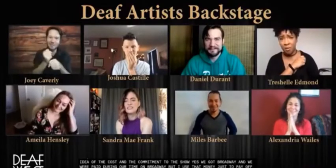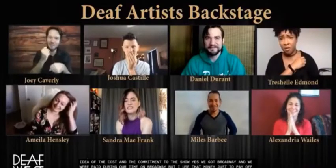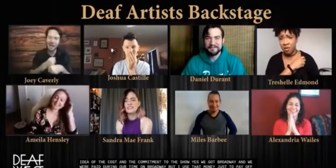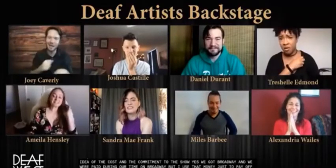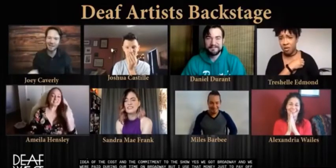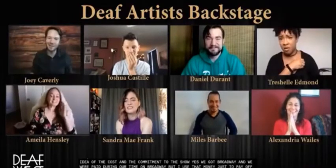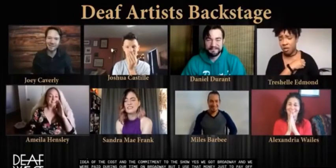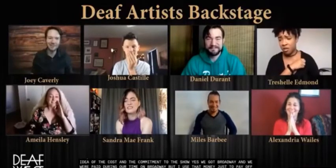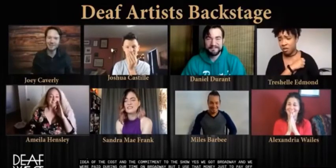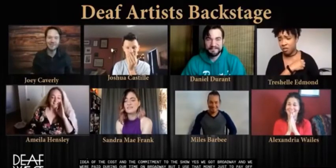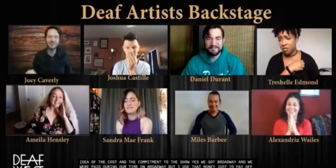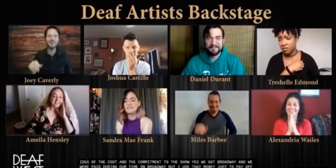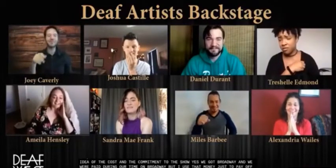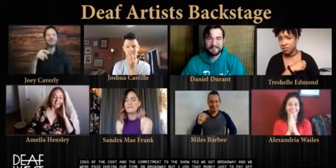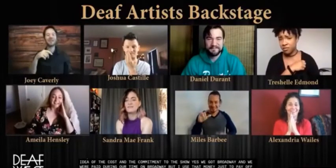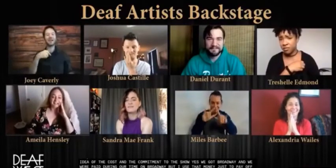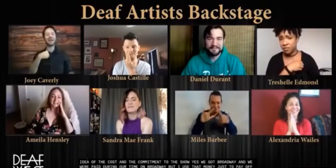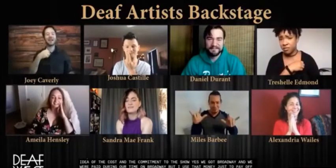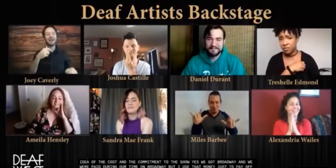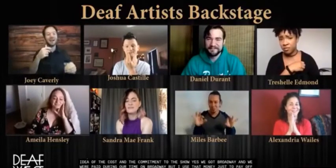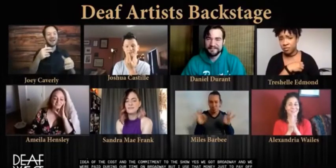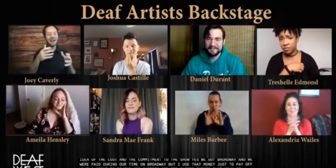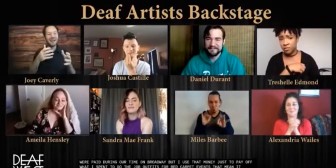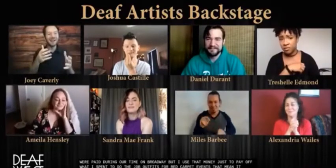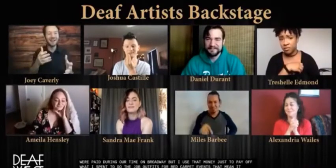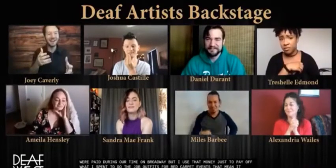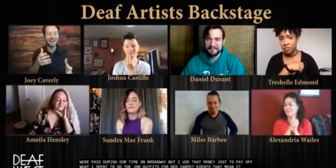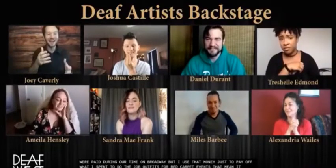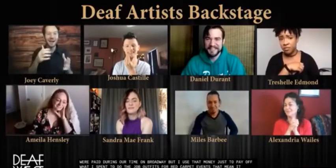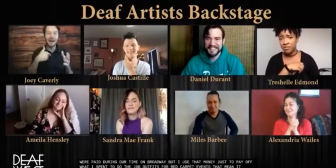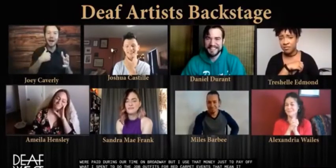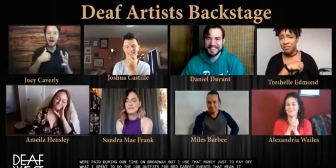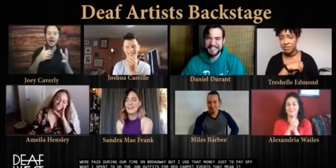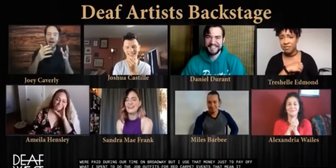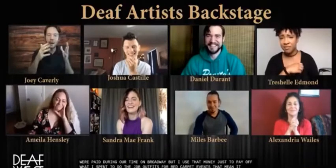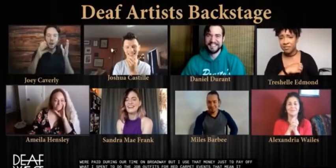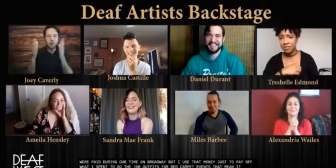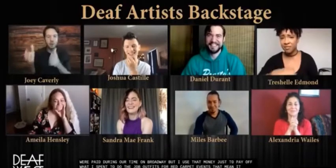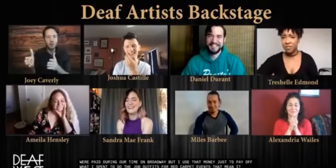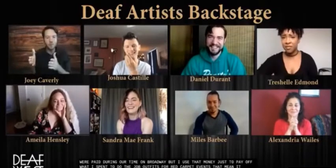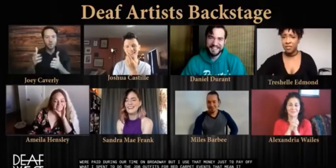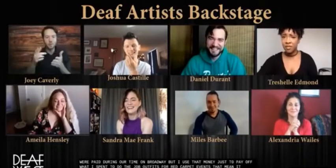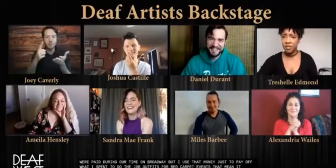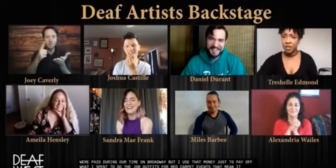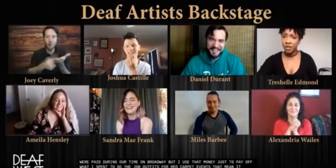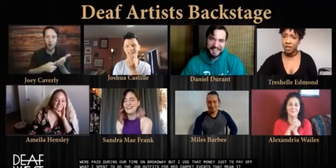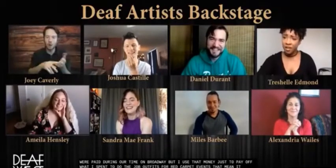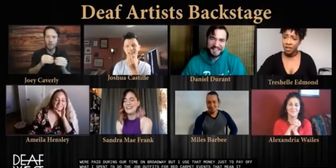Joey: Wow, the sacrifices that you all made to make this happen. Thank you. Miles: I just love you so much, it was worth it.